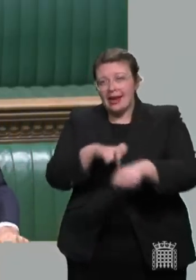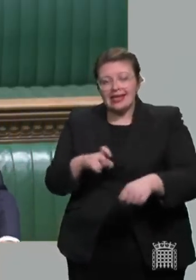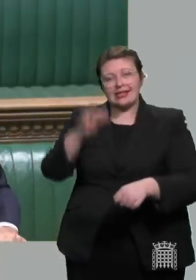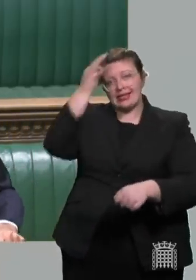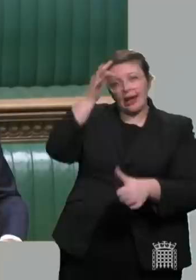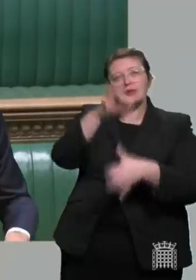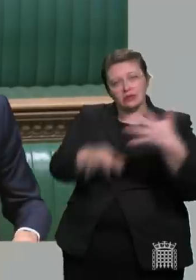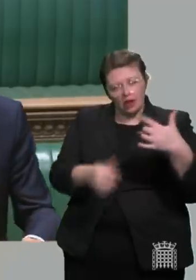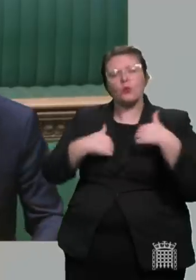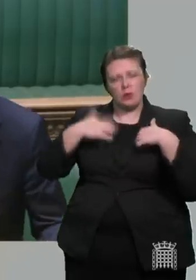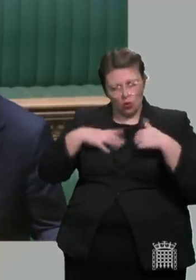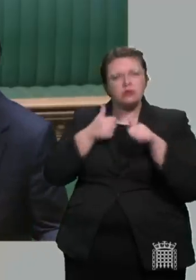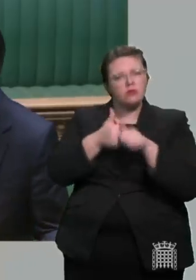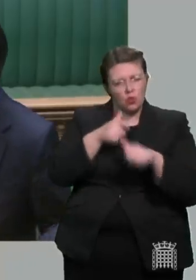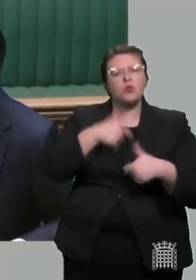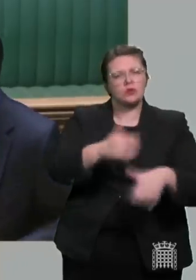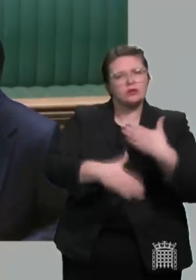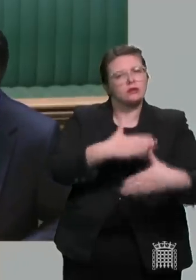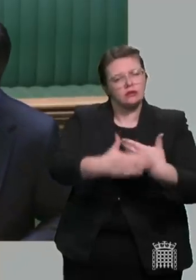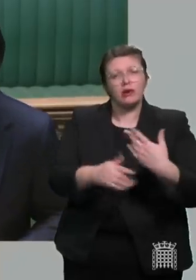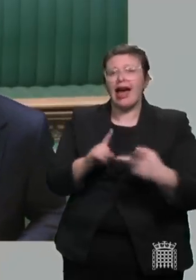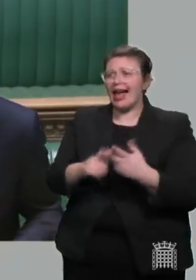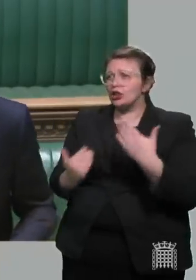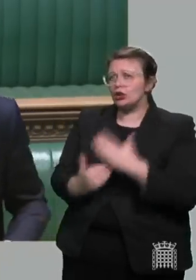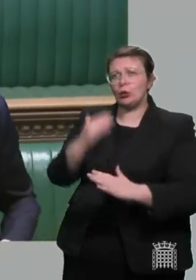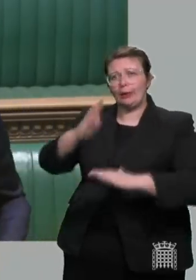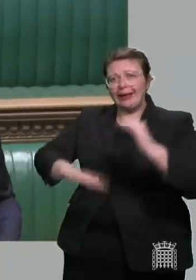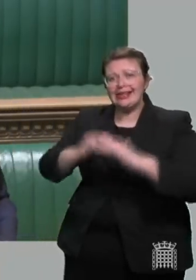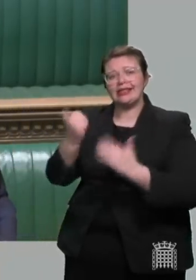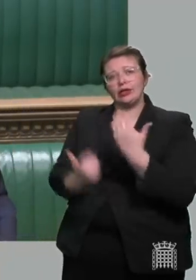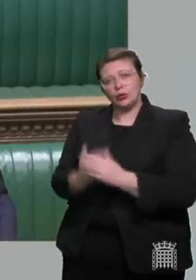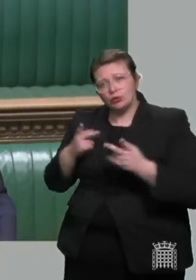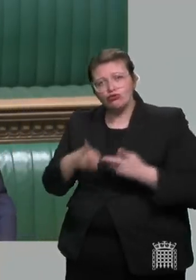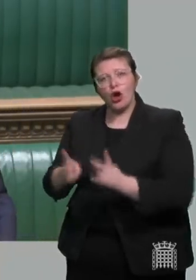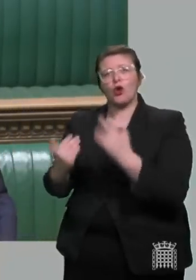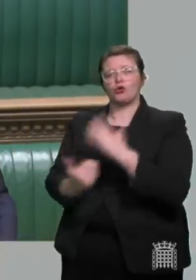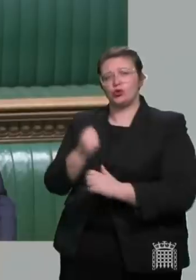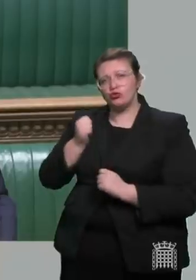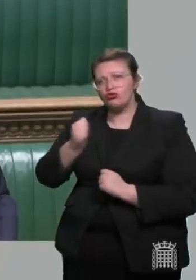party that invests in new infrastructure, they were right to believe that too. The only other